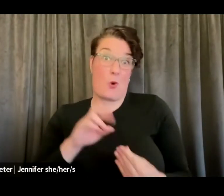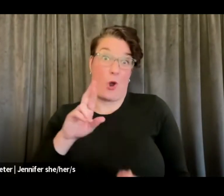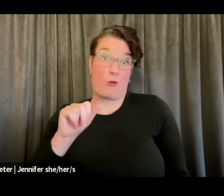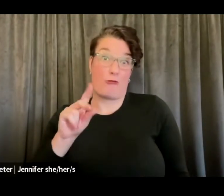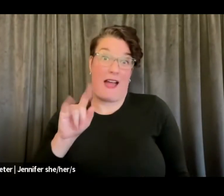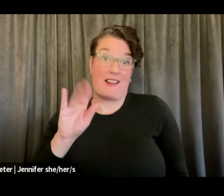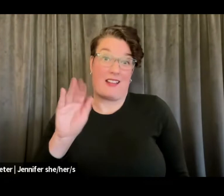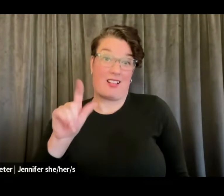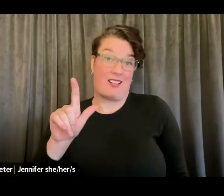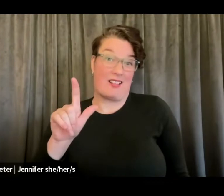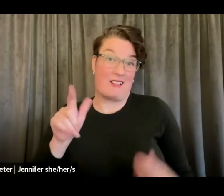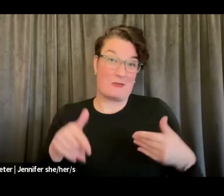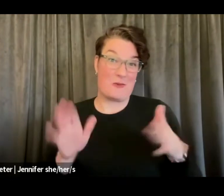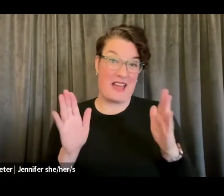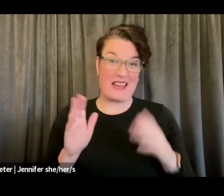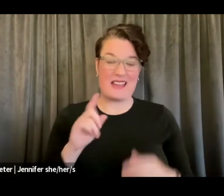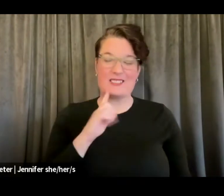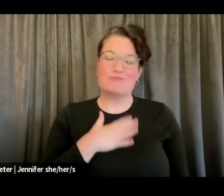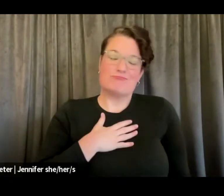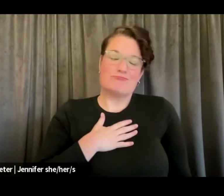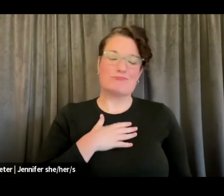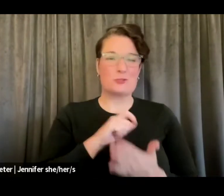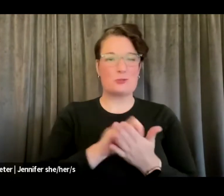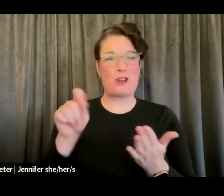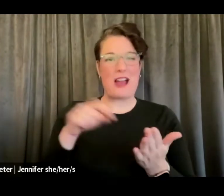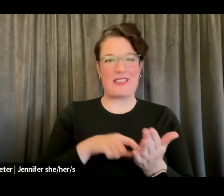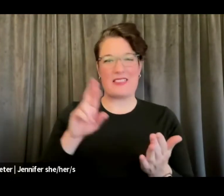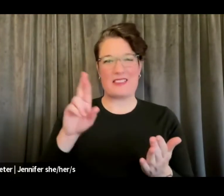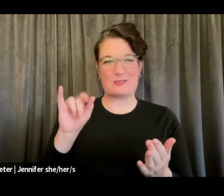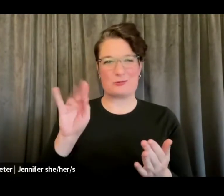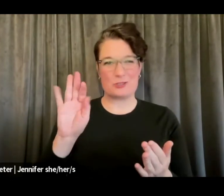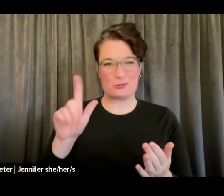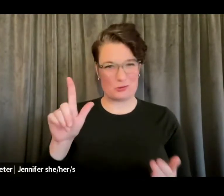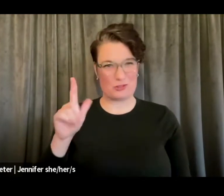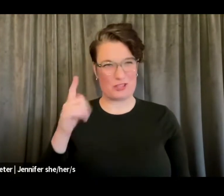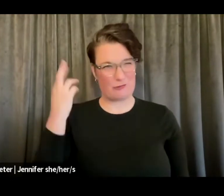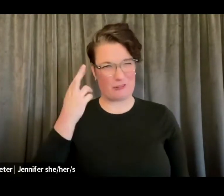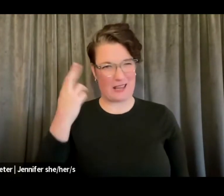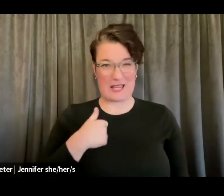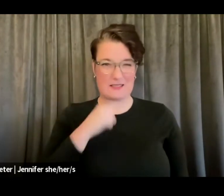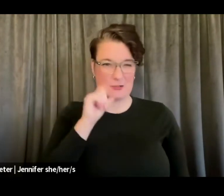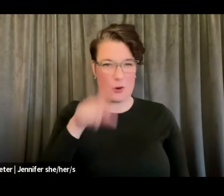And really beautiful to like write this ritual and be like, oh, I can have all of,